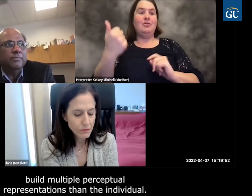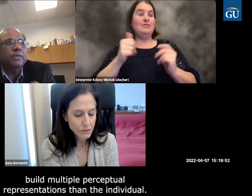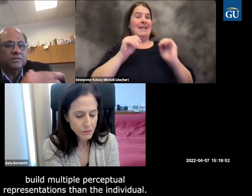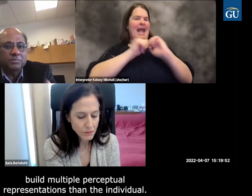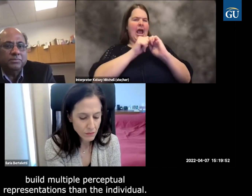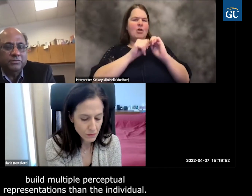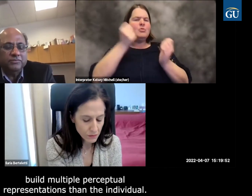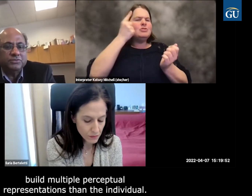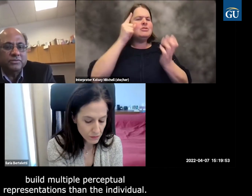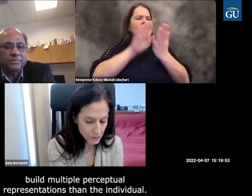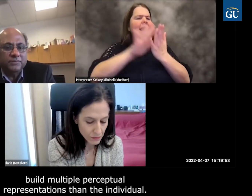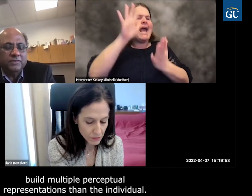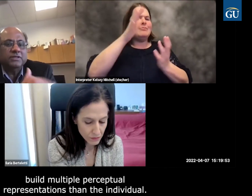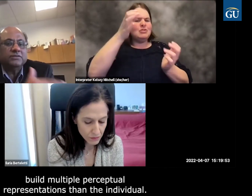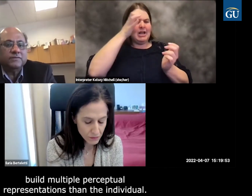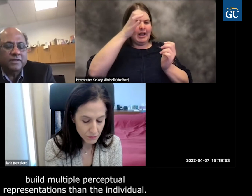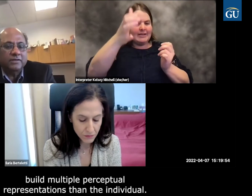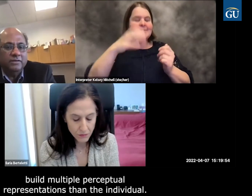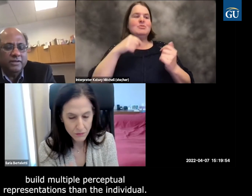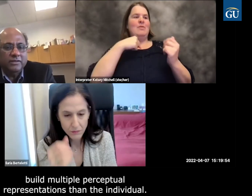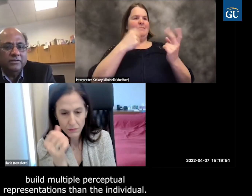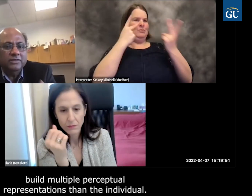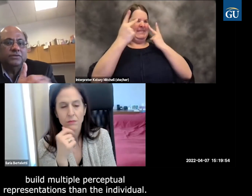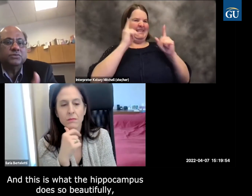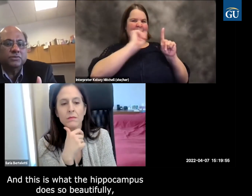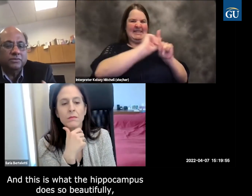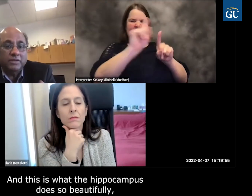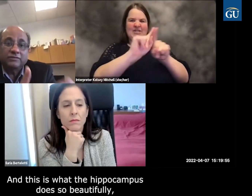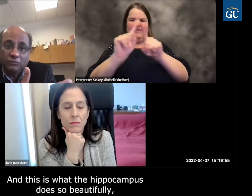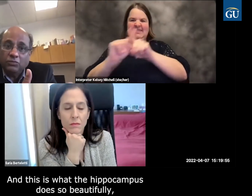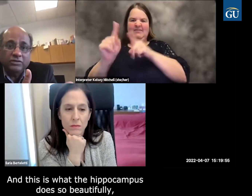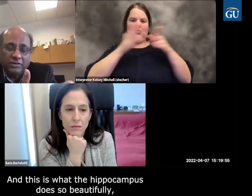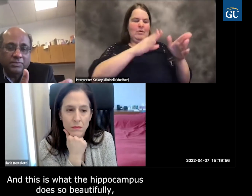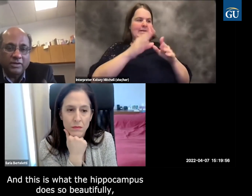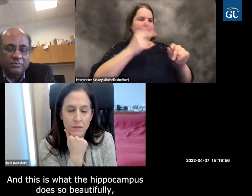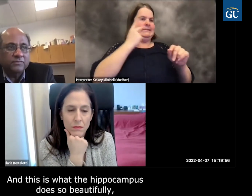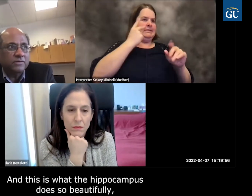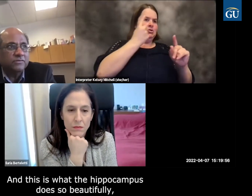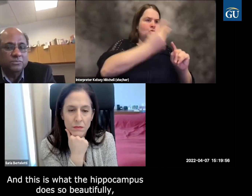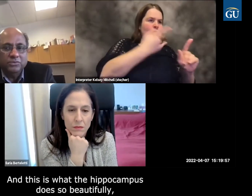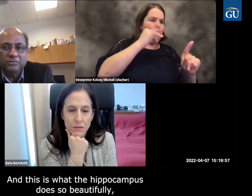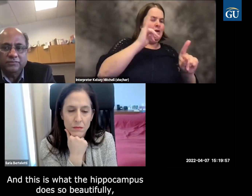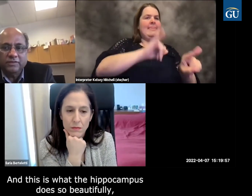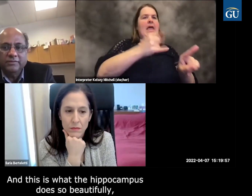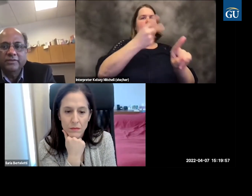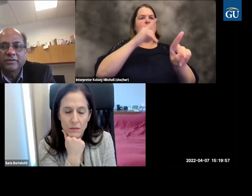multiple perceptual representations that then the individual and this is what the